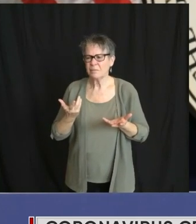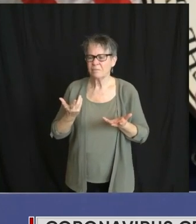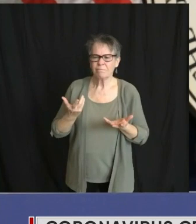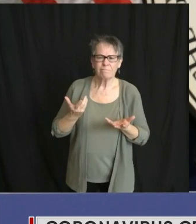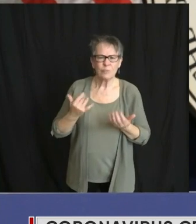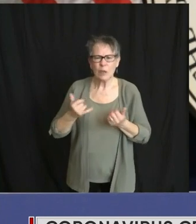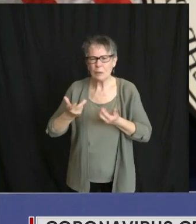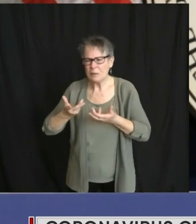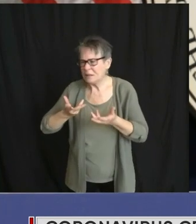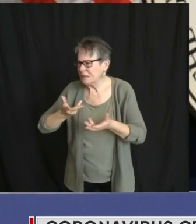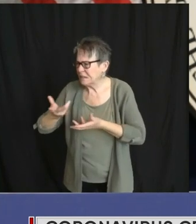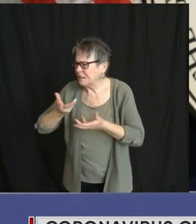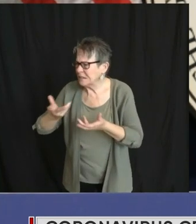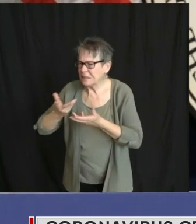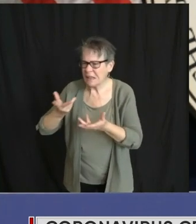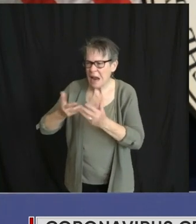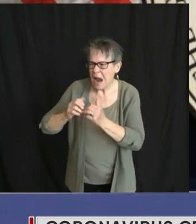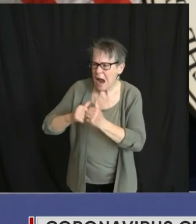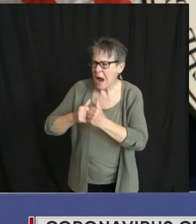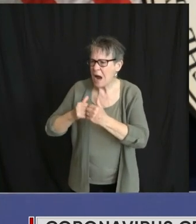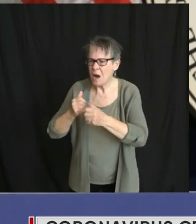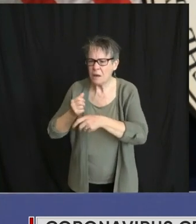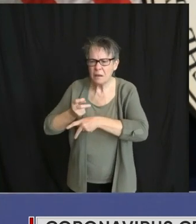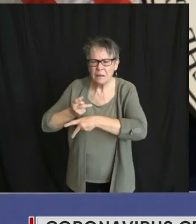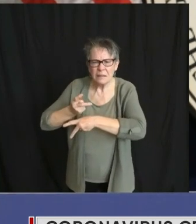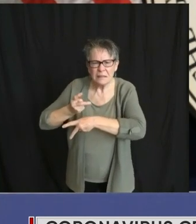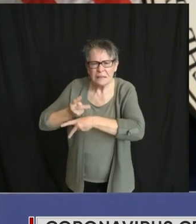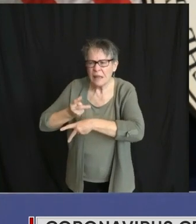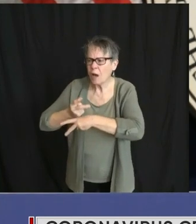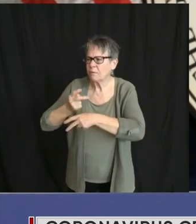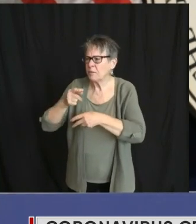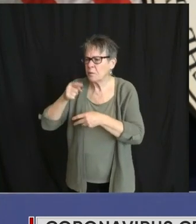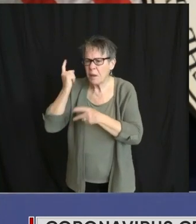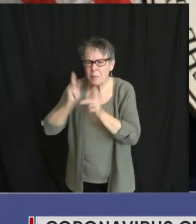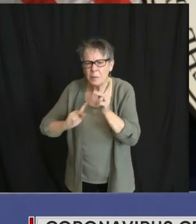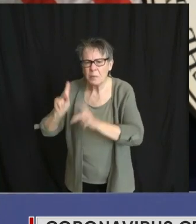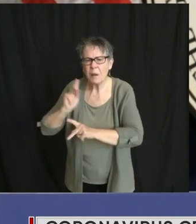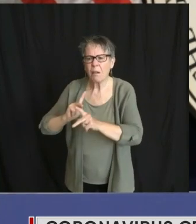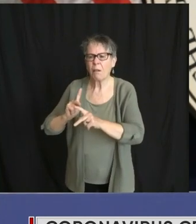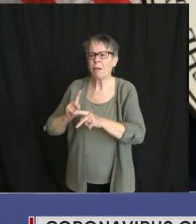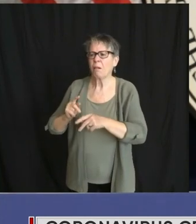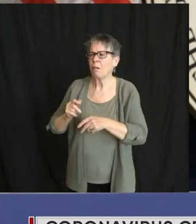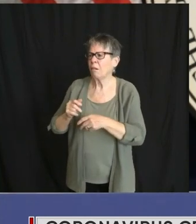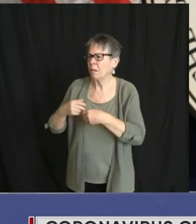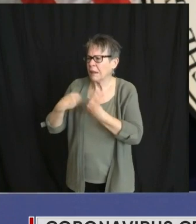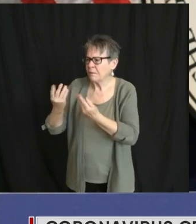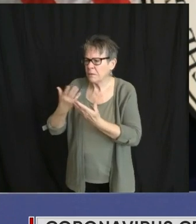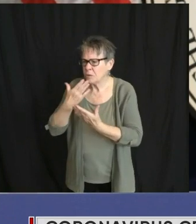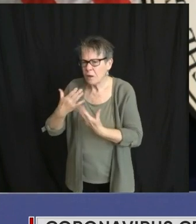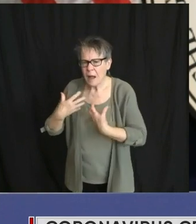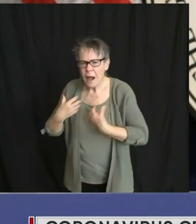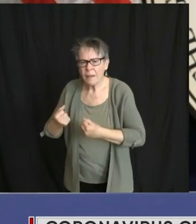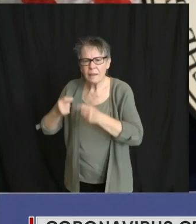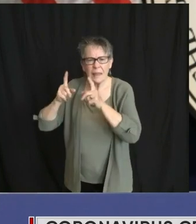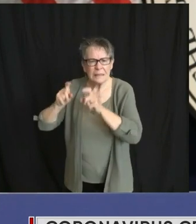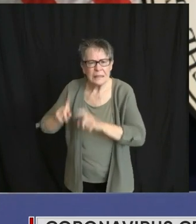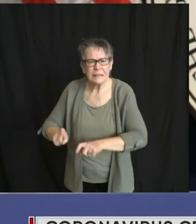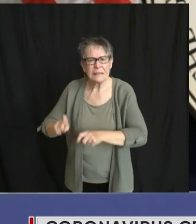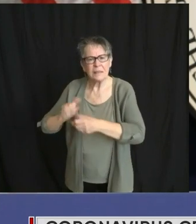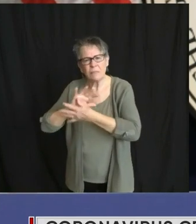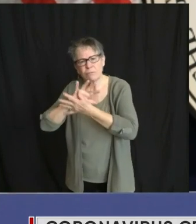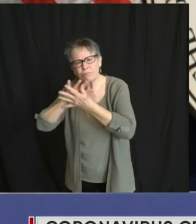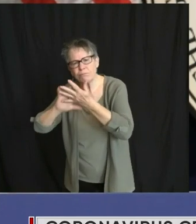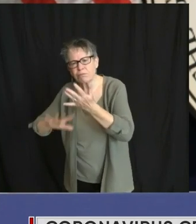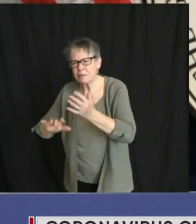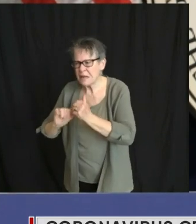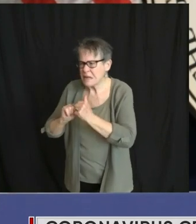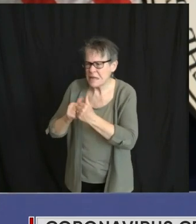SOMETHING THAT WE SPOKE OF.